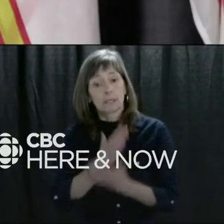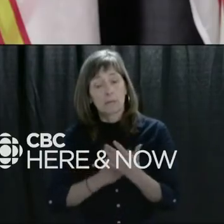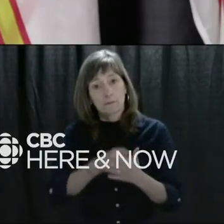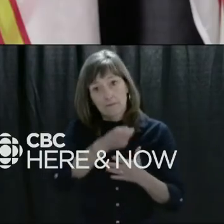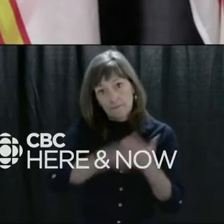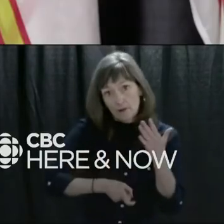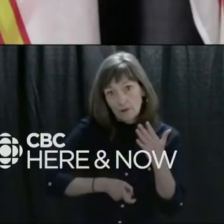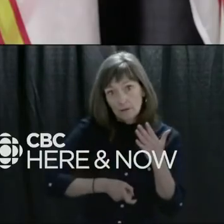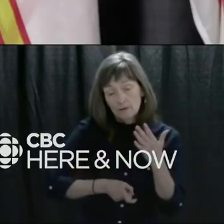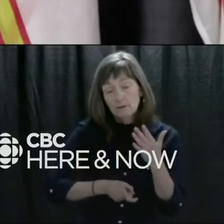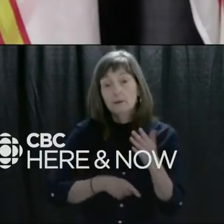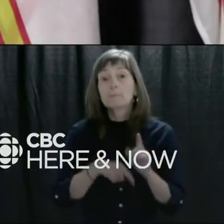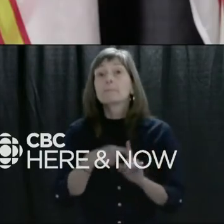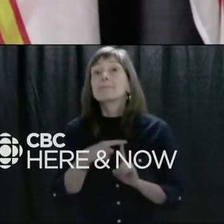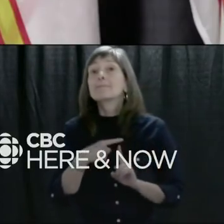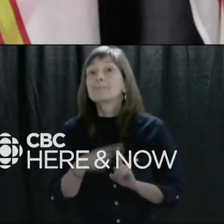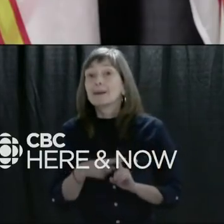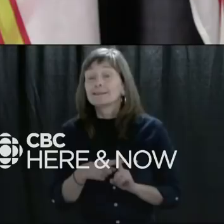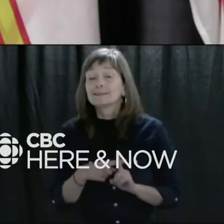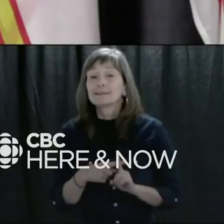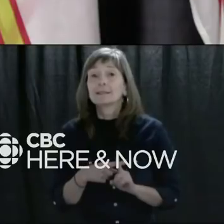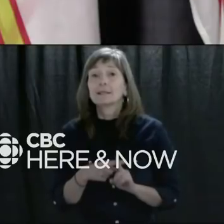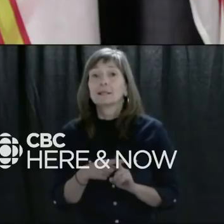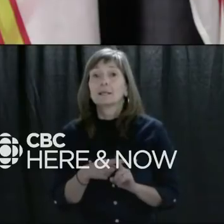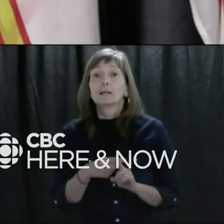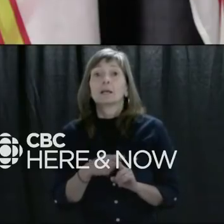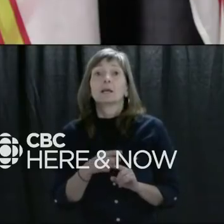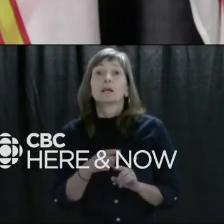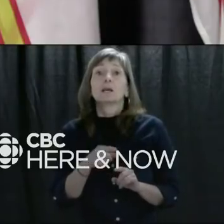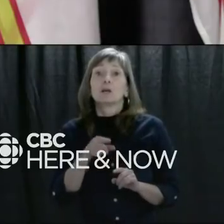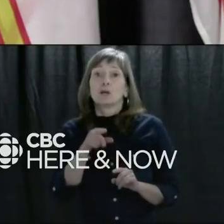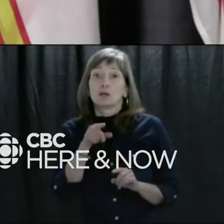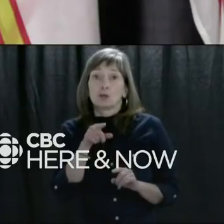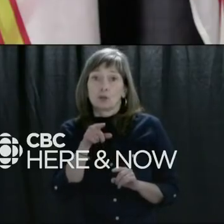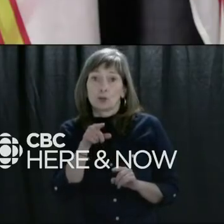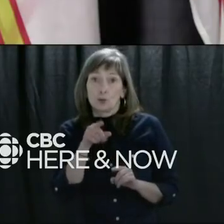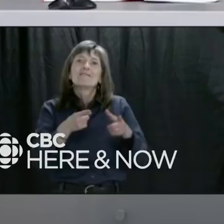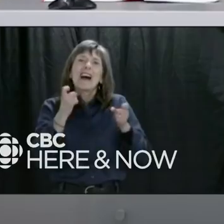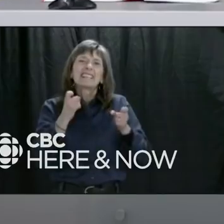IN PLACE WOULD BE FINES.